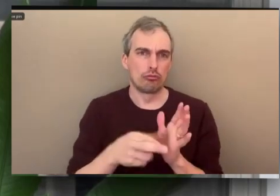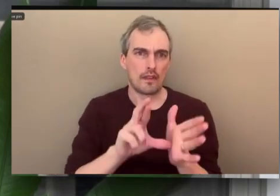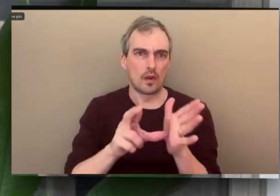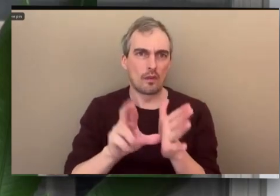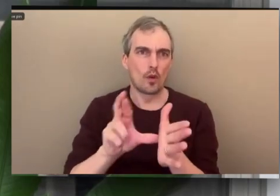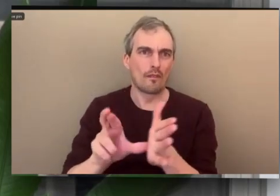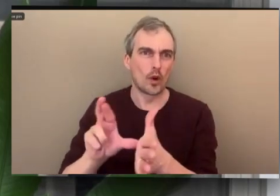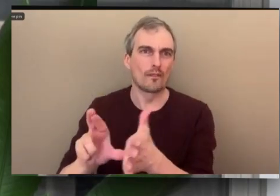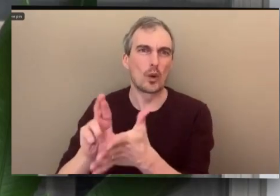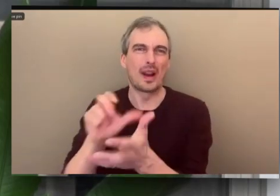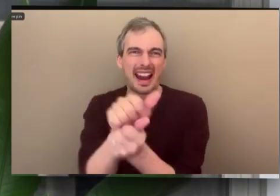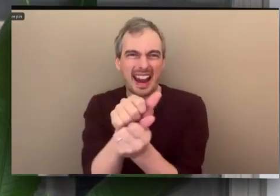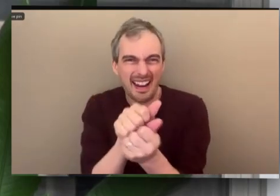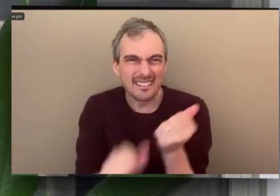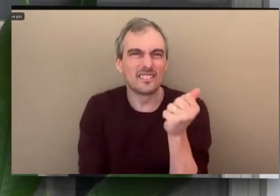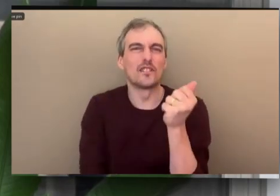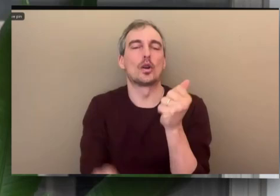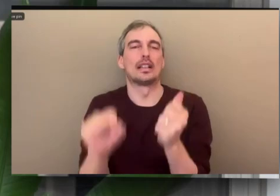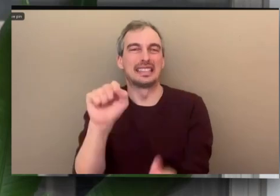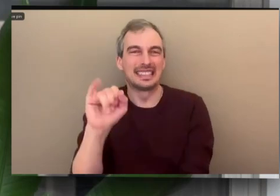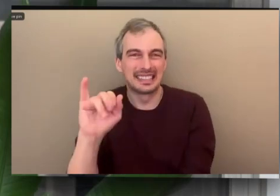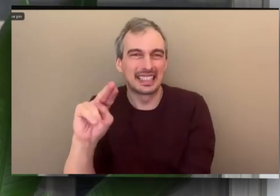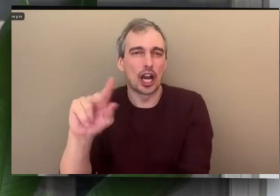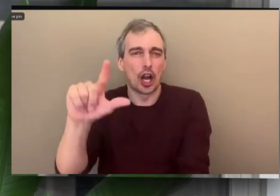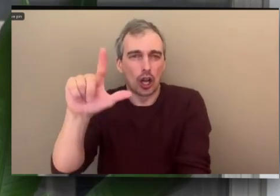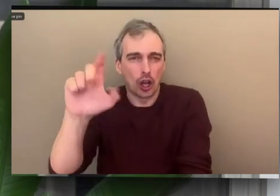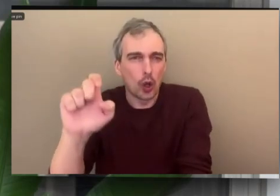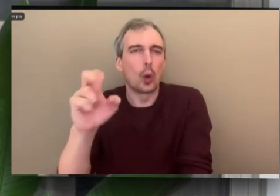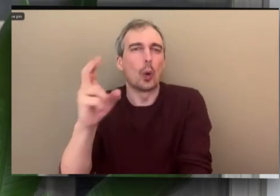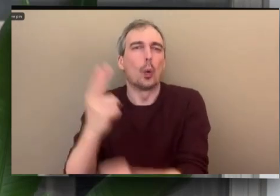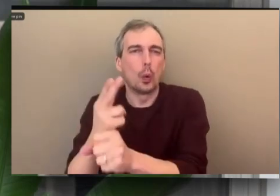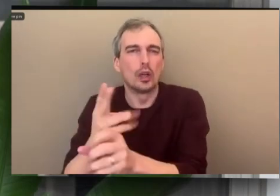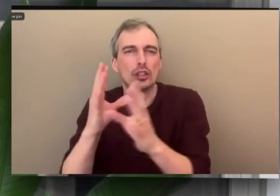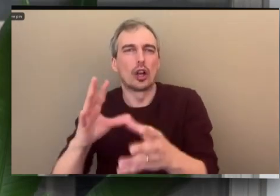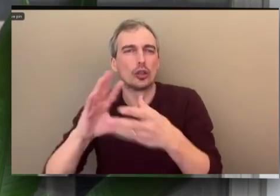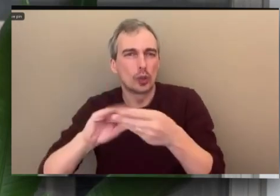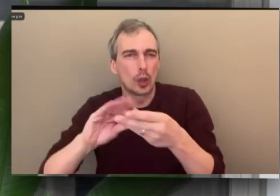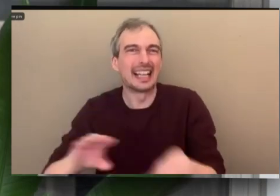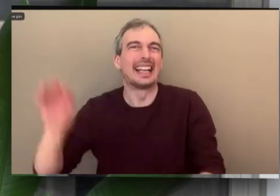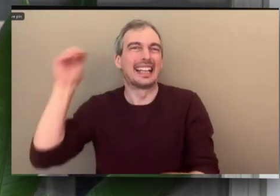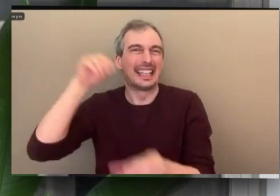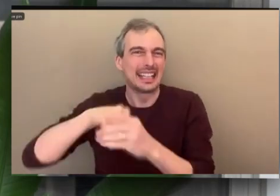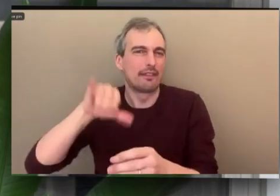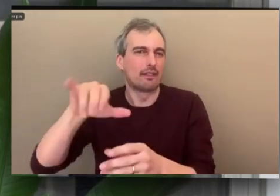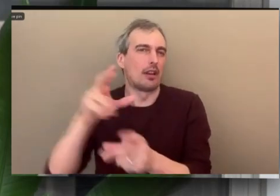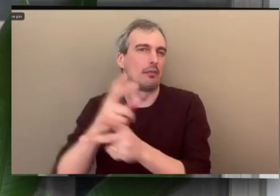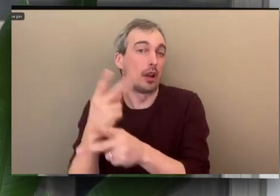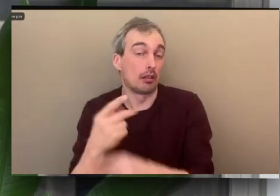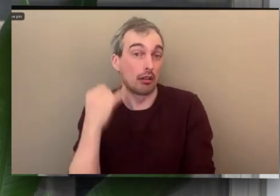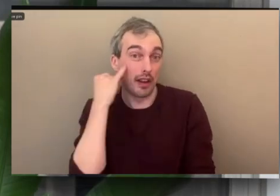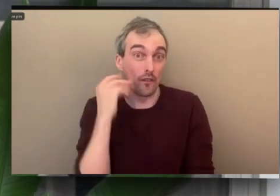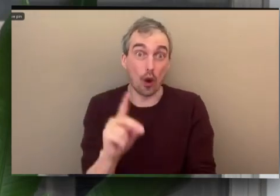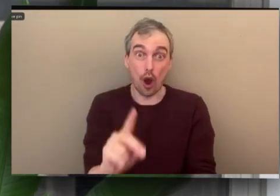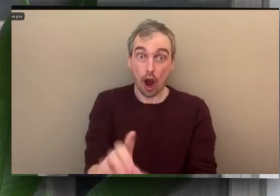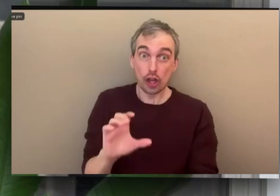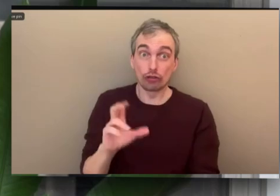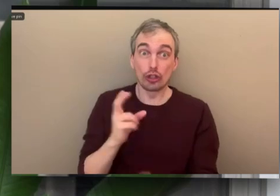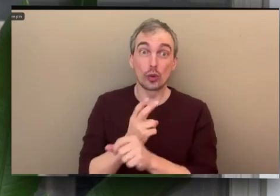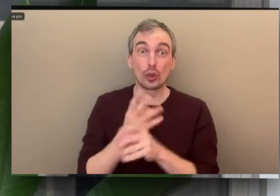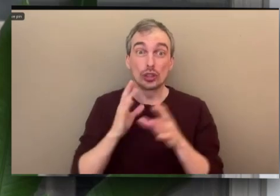So if there are 100 user stories, we're gonna review 100 user stories. Now, maybe 80 of those user stories have an accessibility impact.